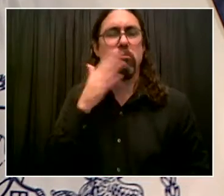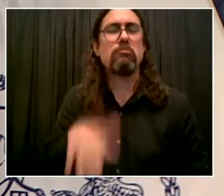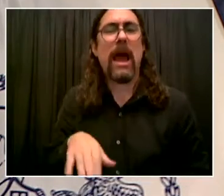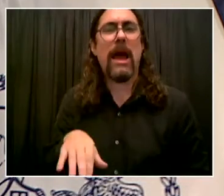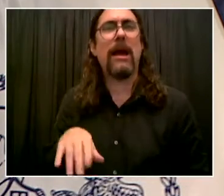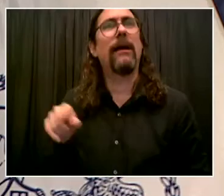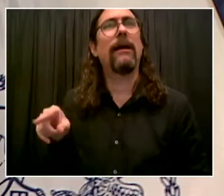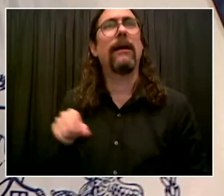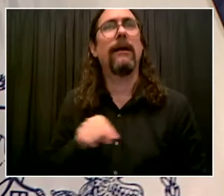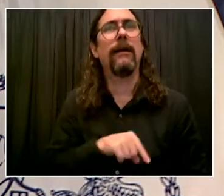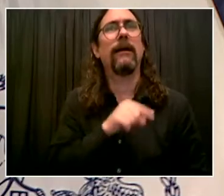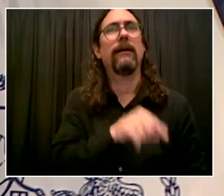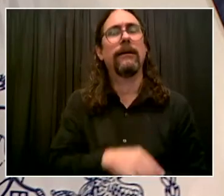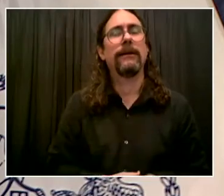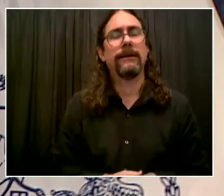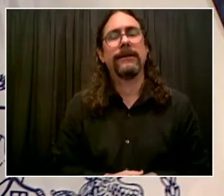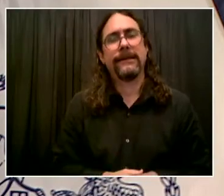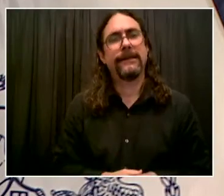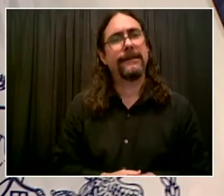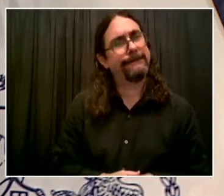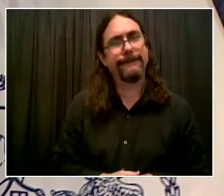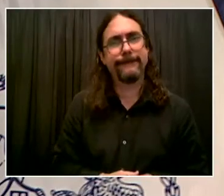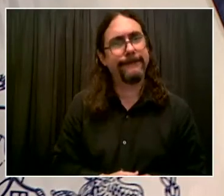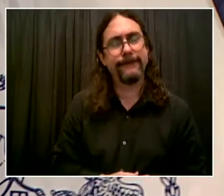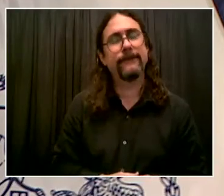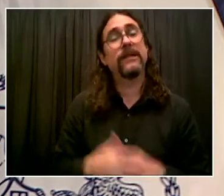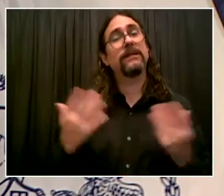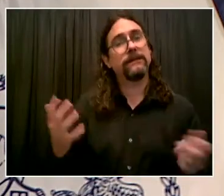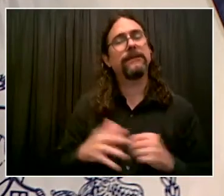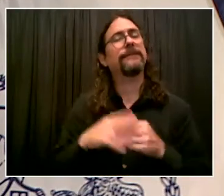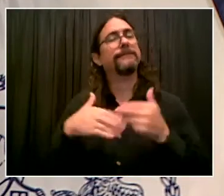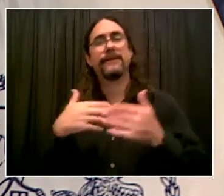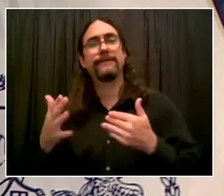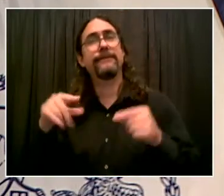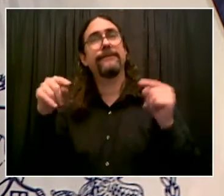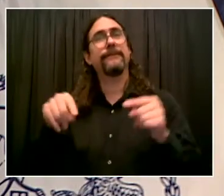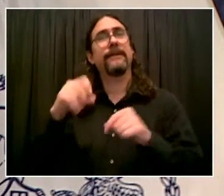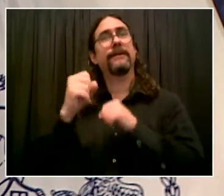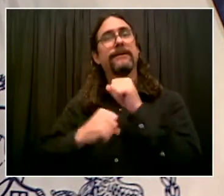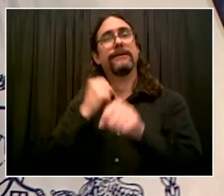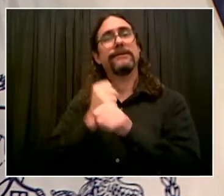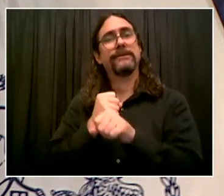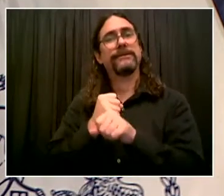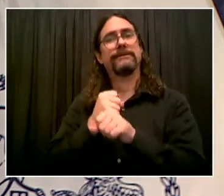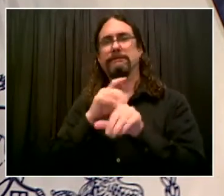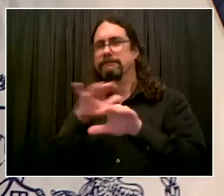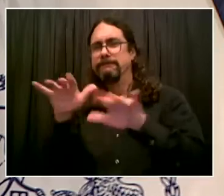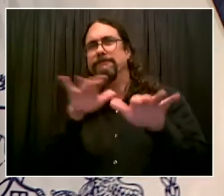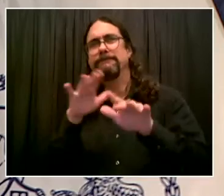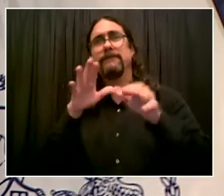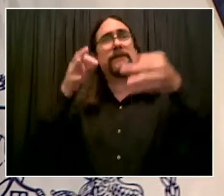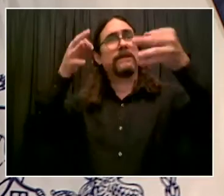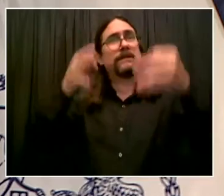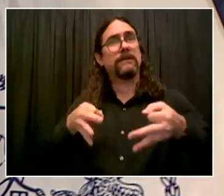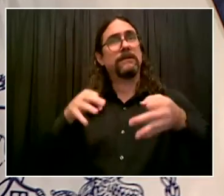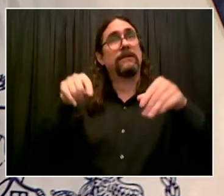FORMER FORMAL SITUATIONS ARE